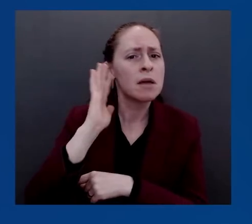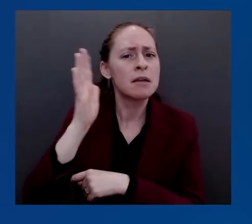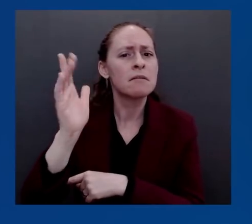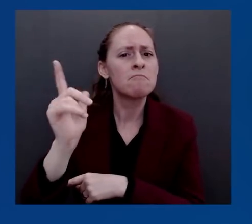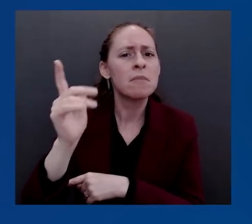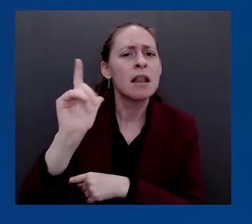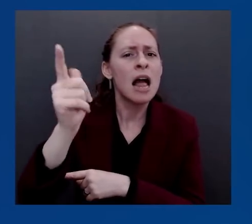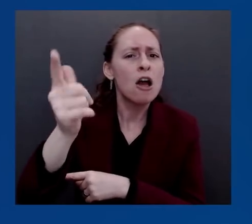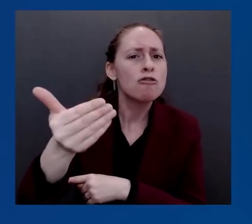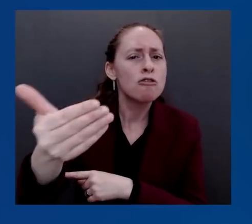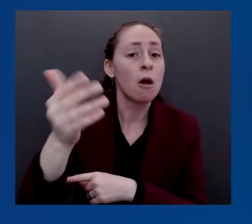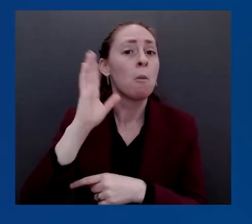Moderator: Anne Flaherty, ABC.